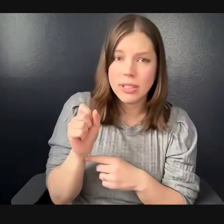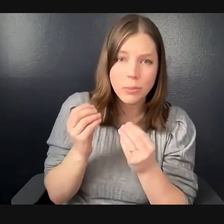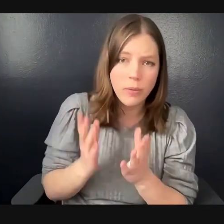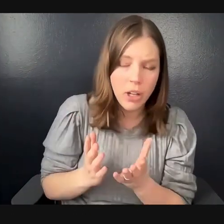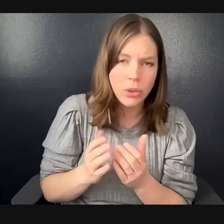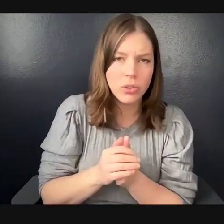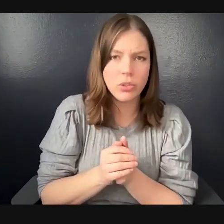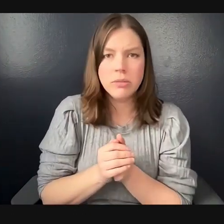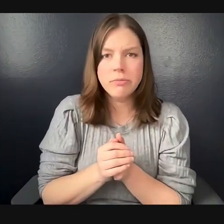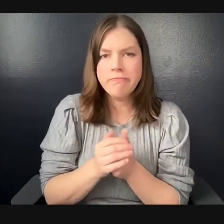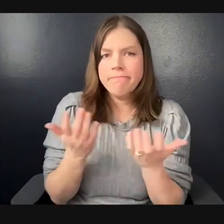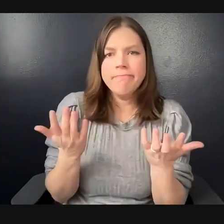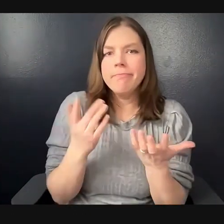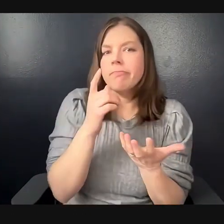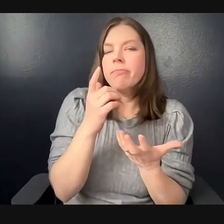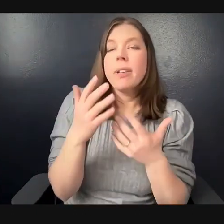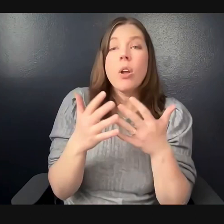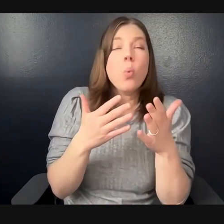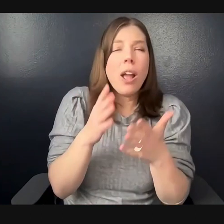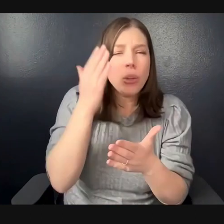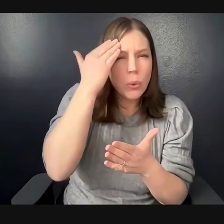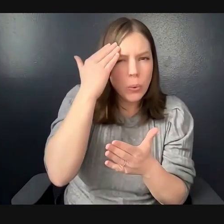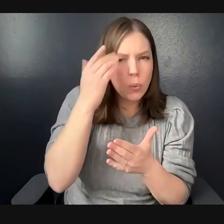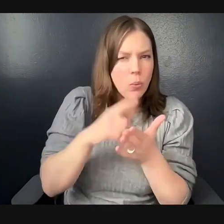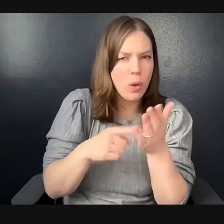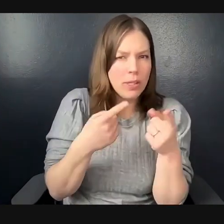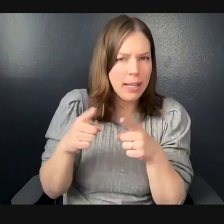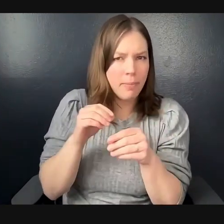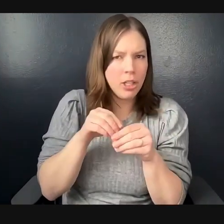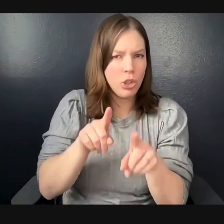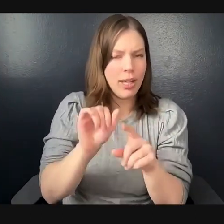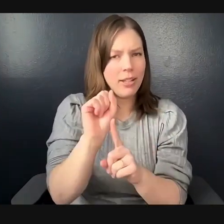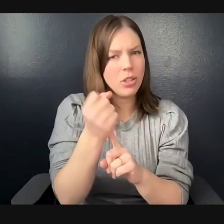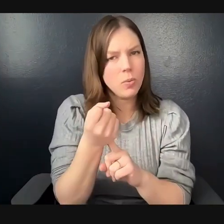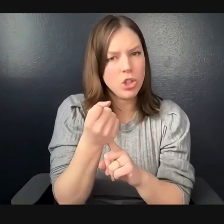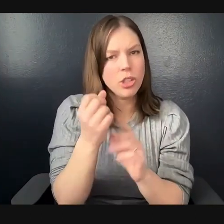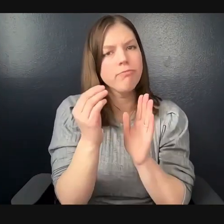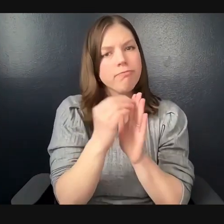or a speech-to-text provider. That will give a clear picture of what is happening in your situation.